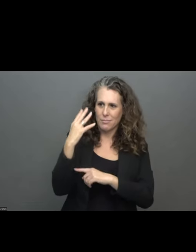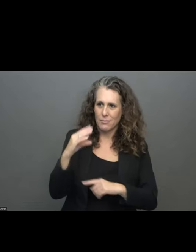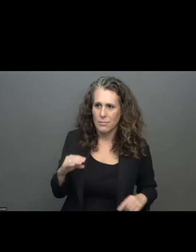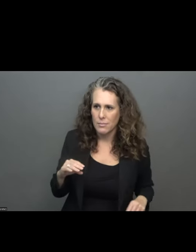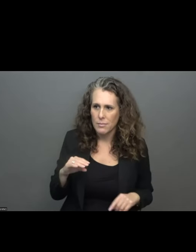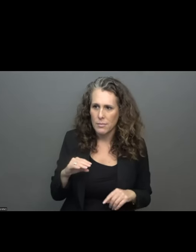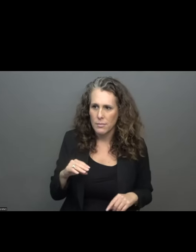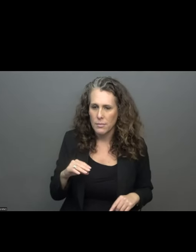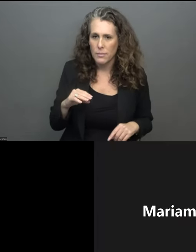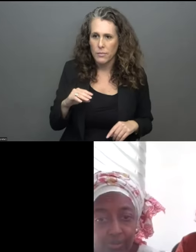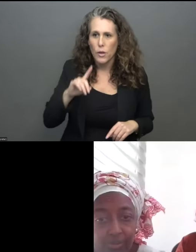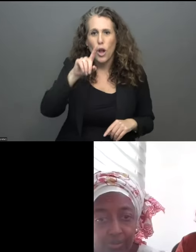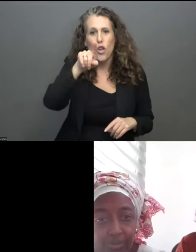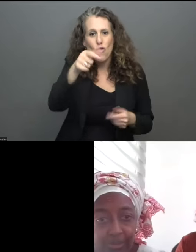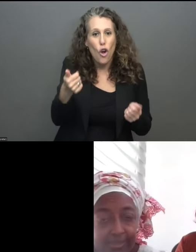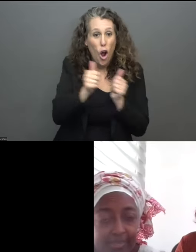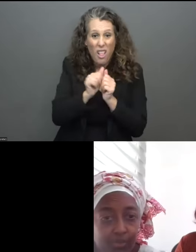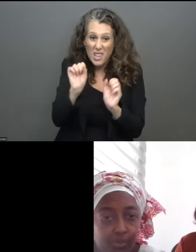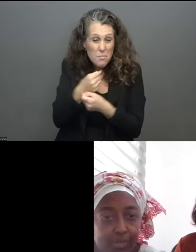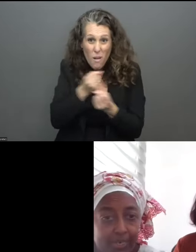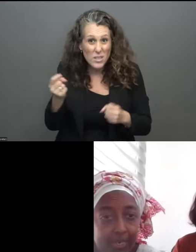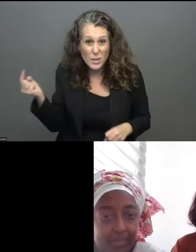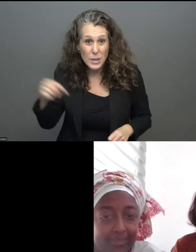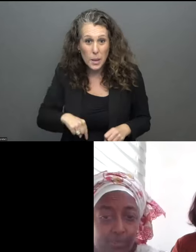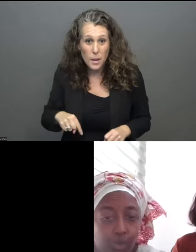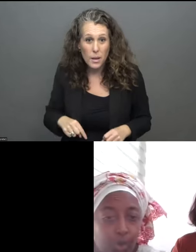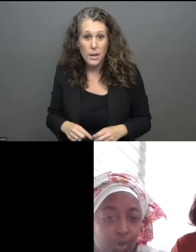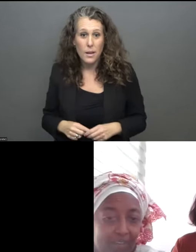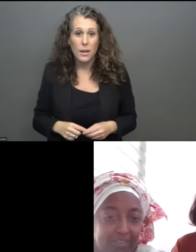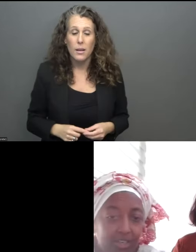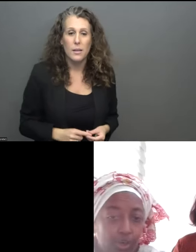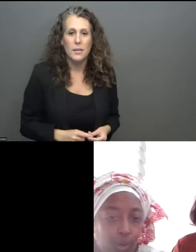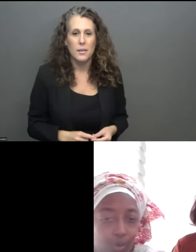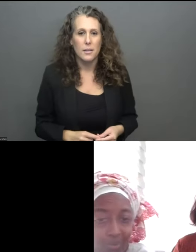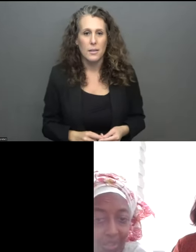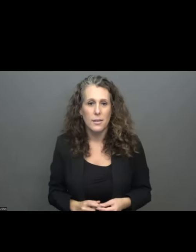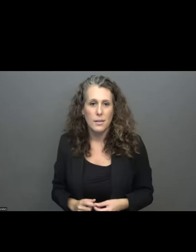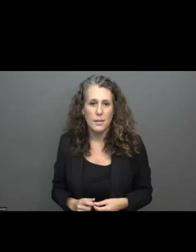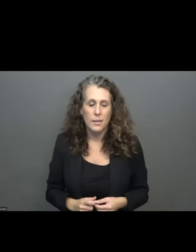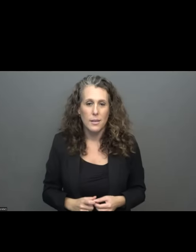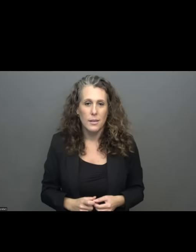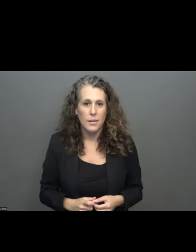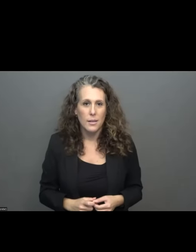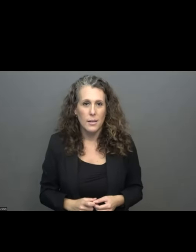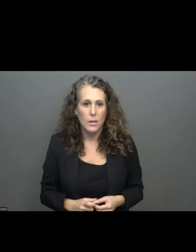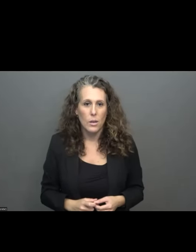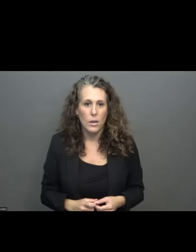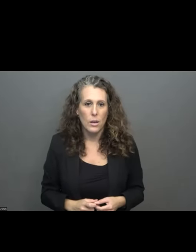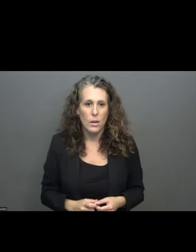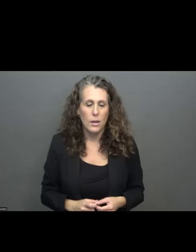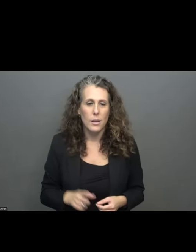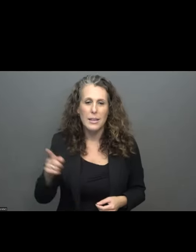14:08:25 the 14:08:31 Moodle.